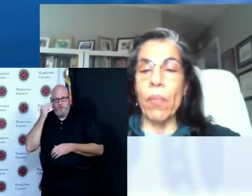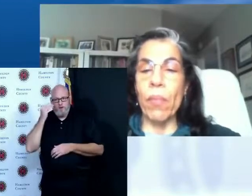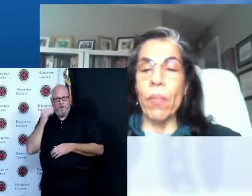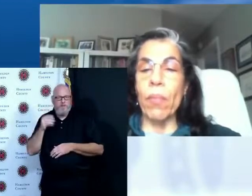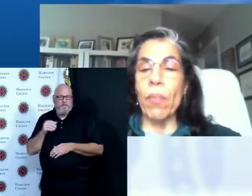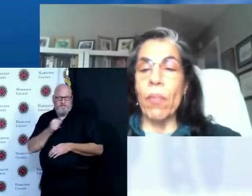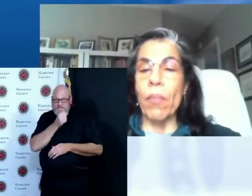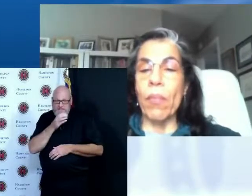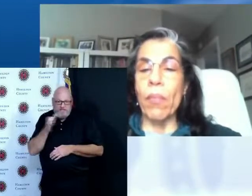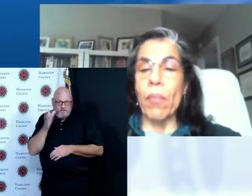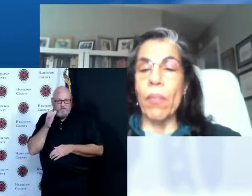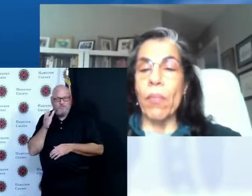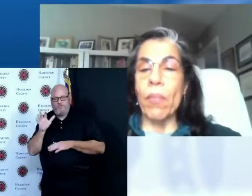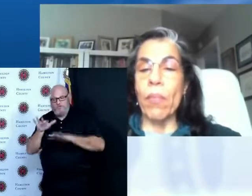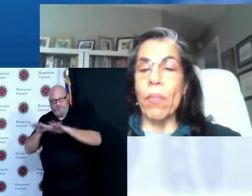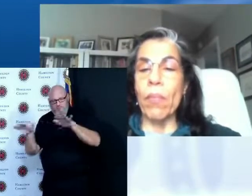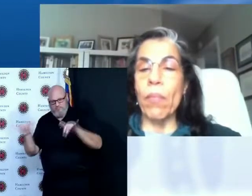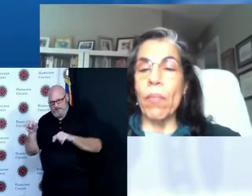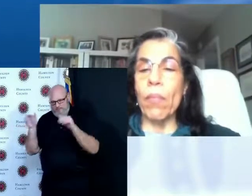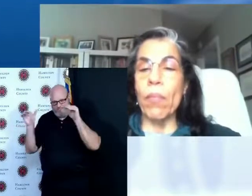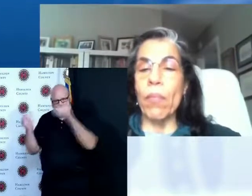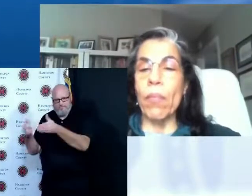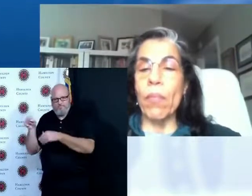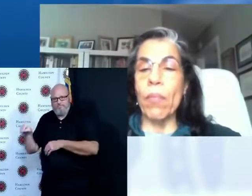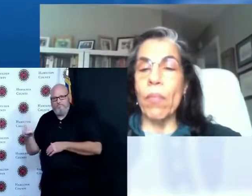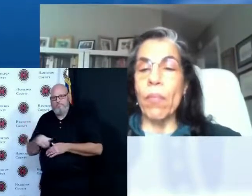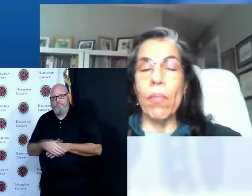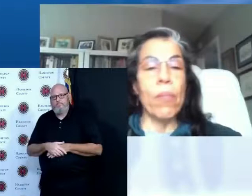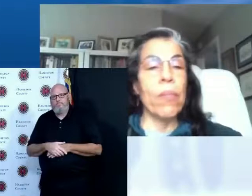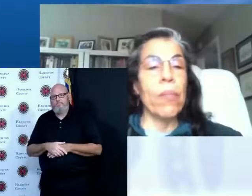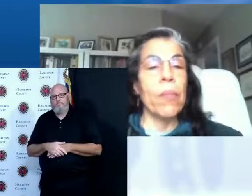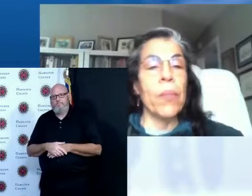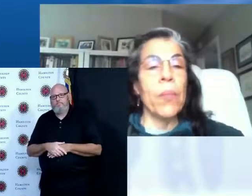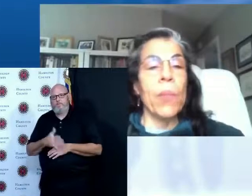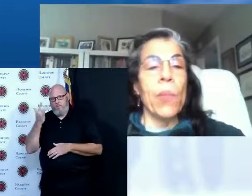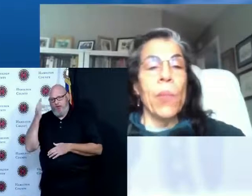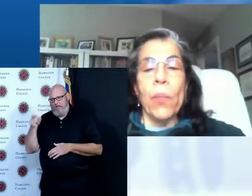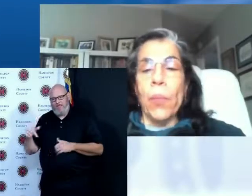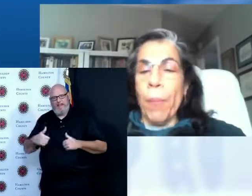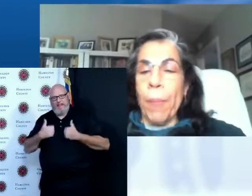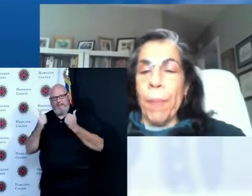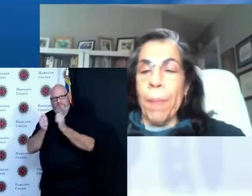those individuals that are elderly in a conGregate or close setting and so I was talking with a nurse